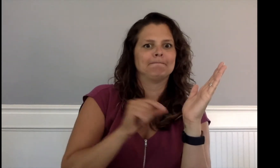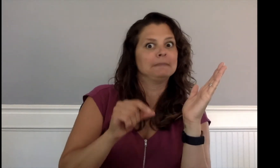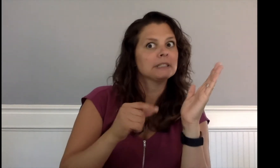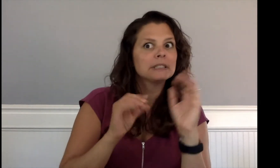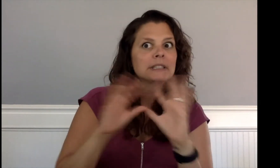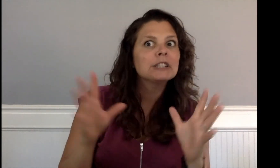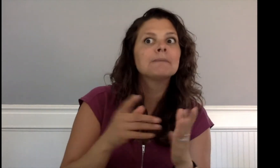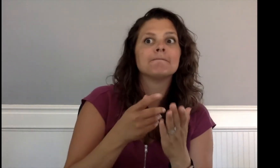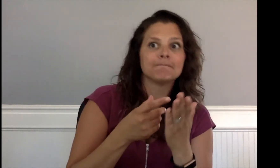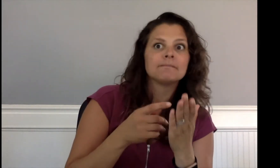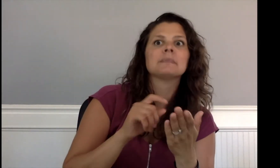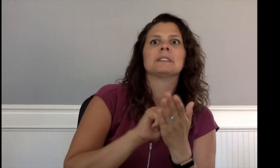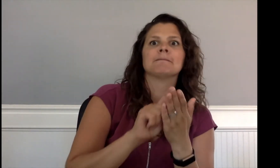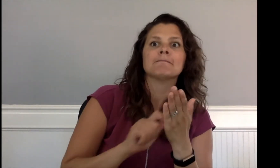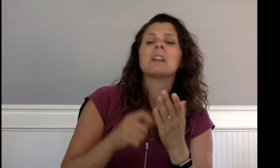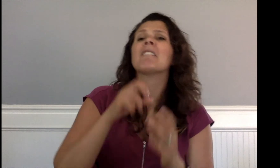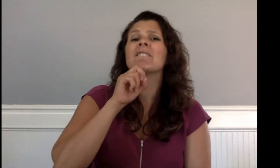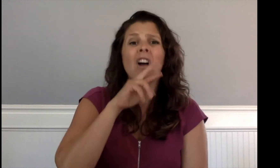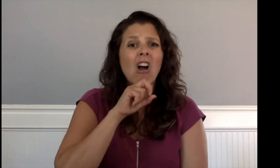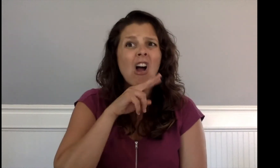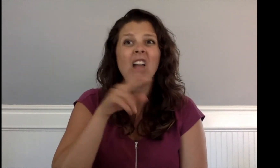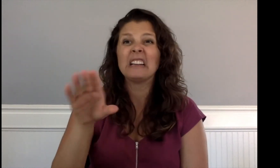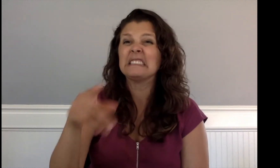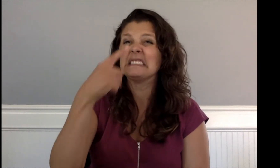a fish in case it wasn't clear what his hands were doing.